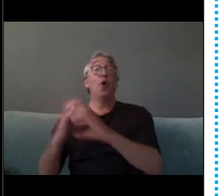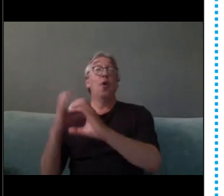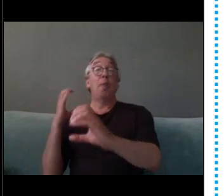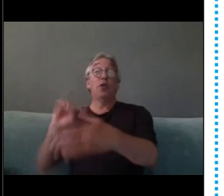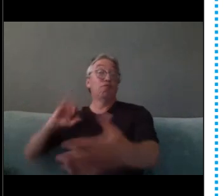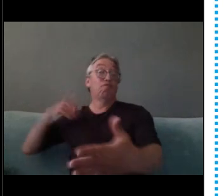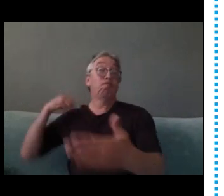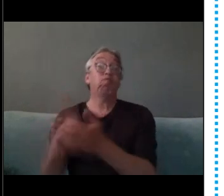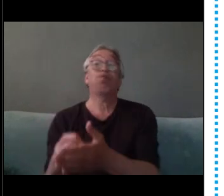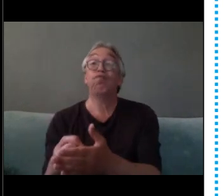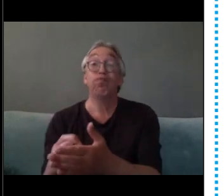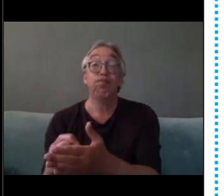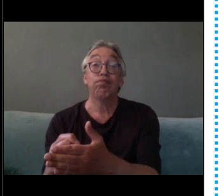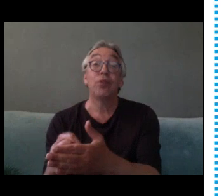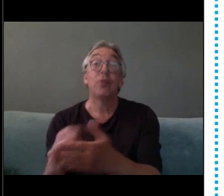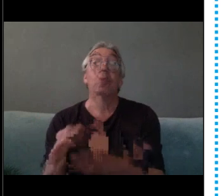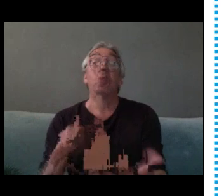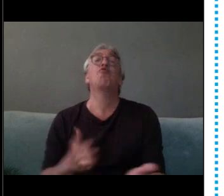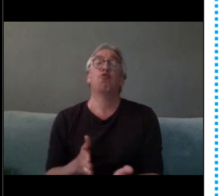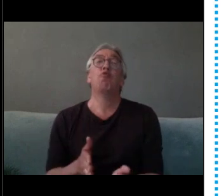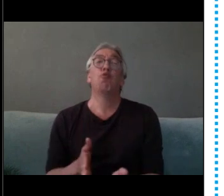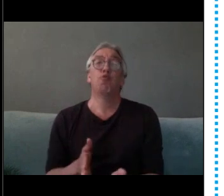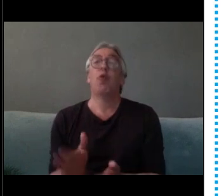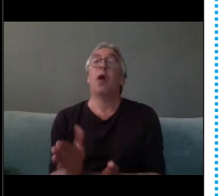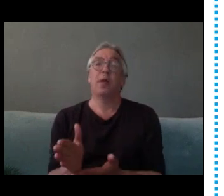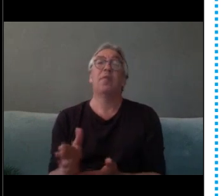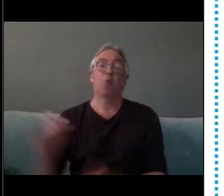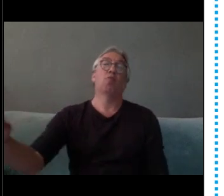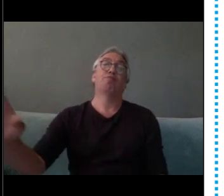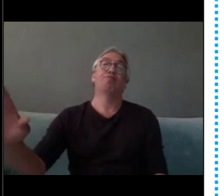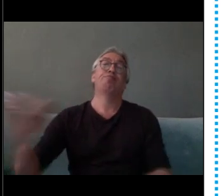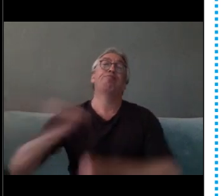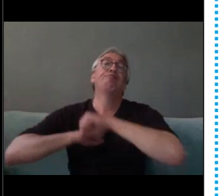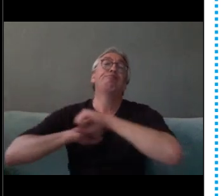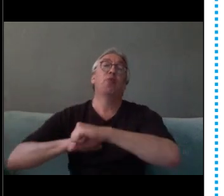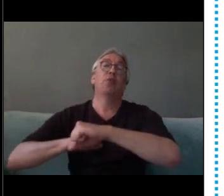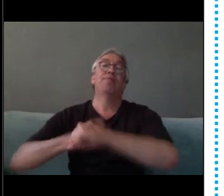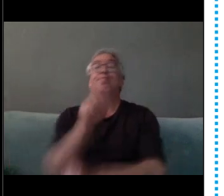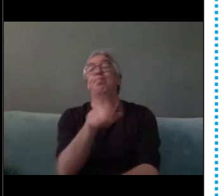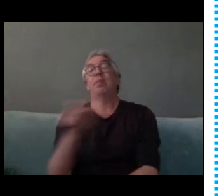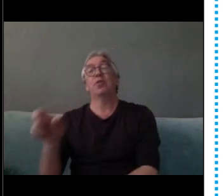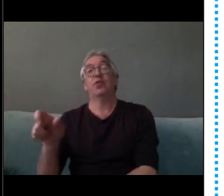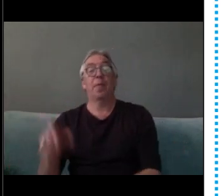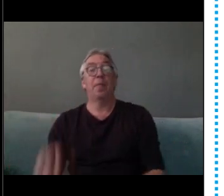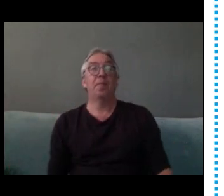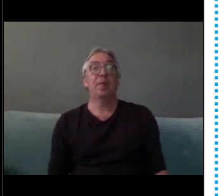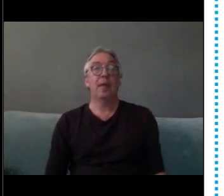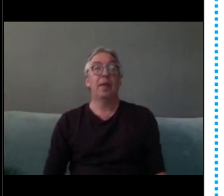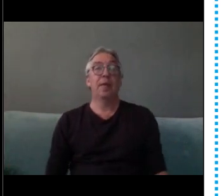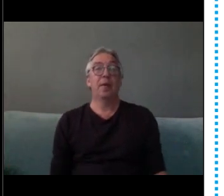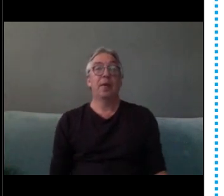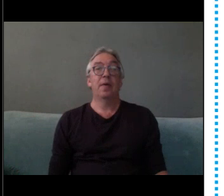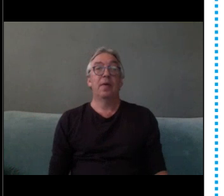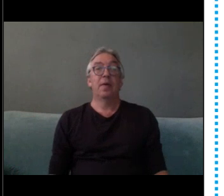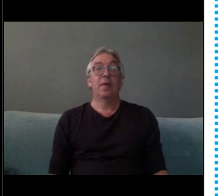This part applies to all travel so it doesn't mater if it's more than 250 kilometres or less.